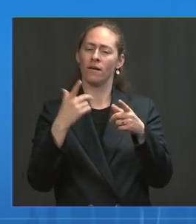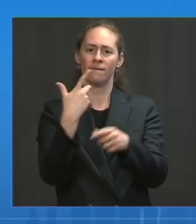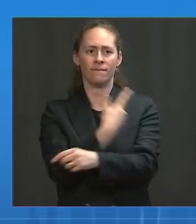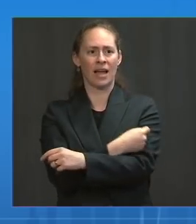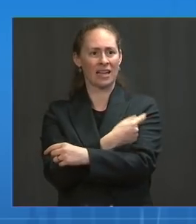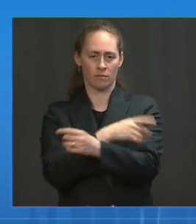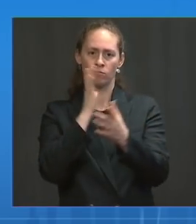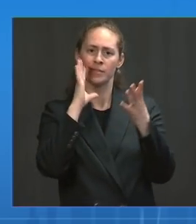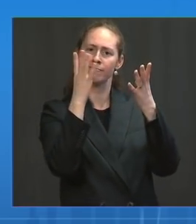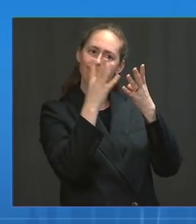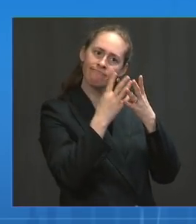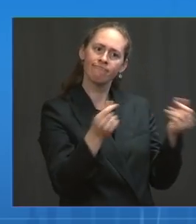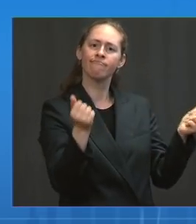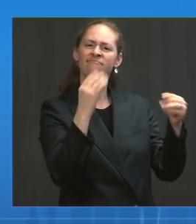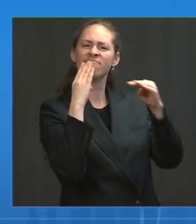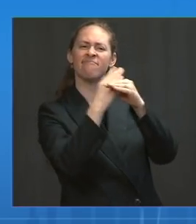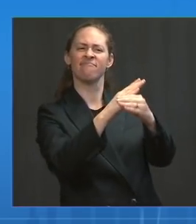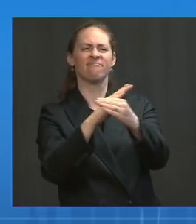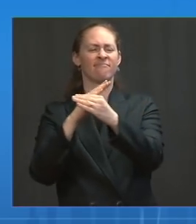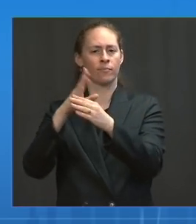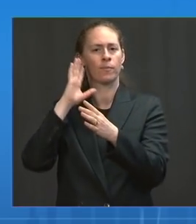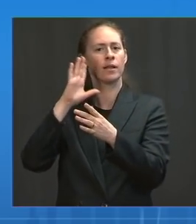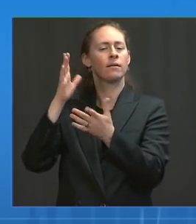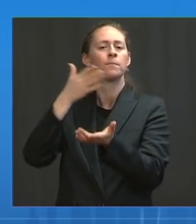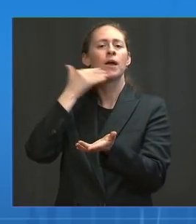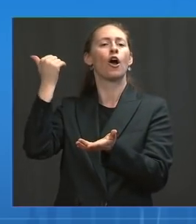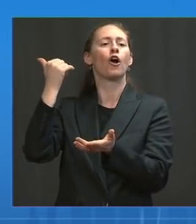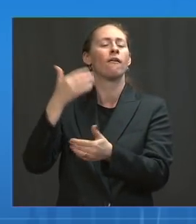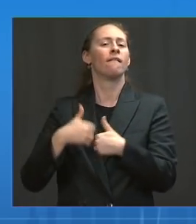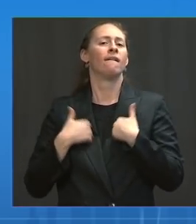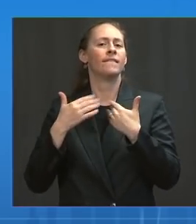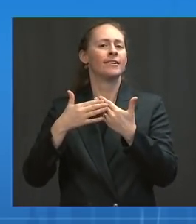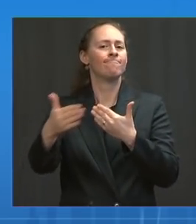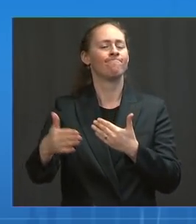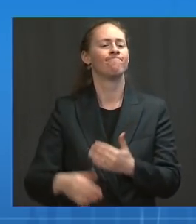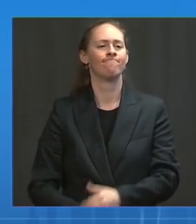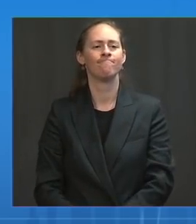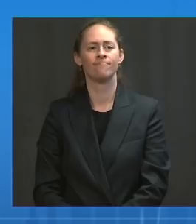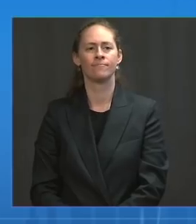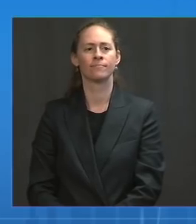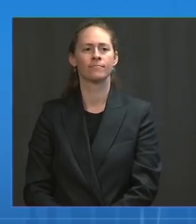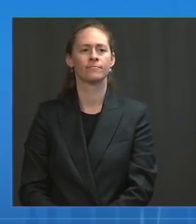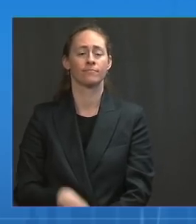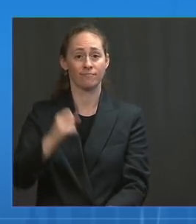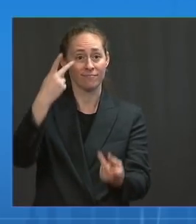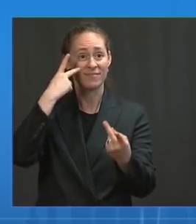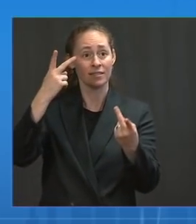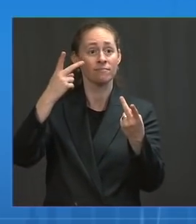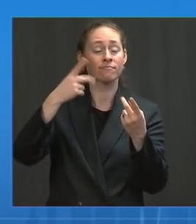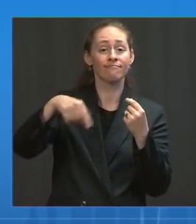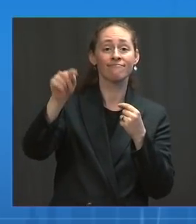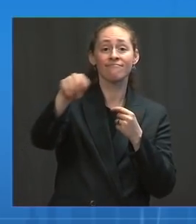and bring case rates down in these counties. We are seeing that communities and counties that have high vaccine coverage